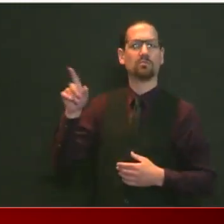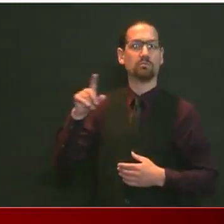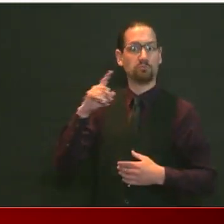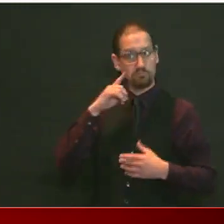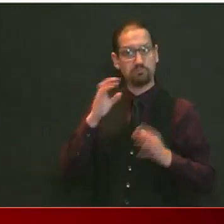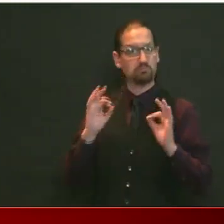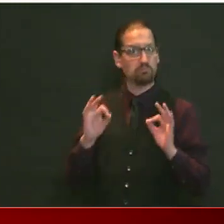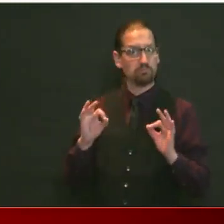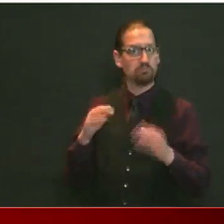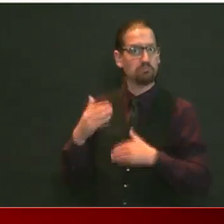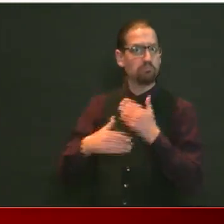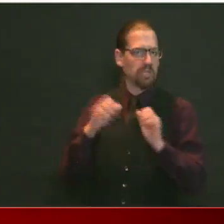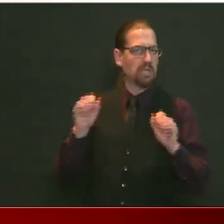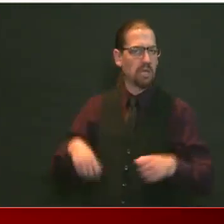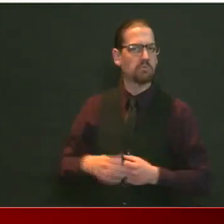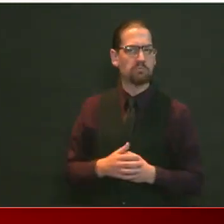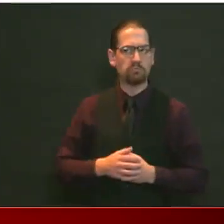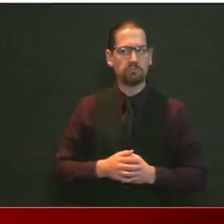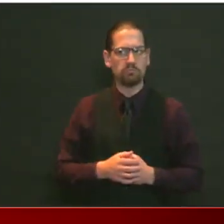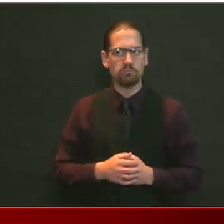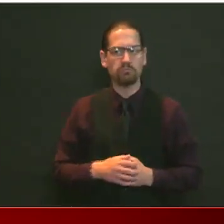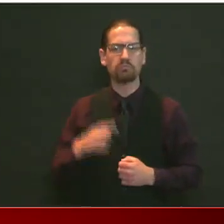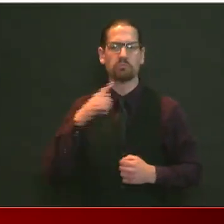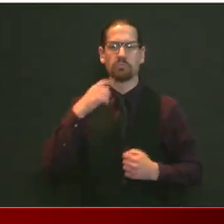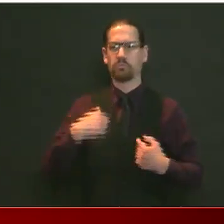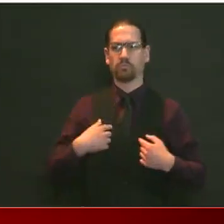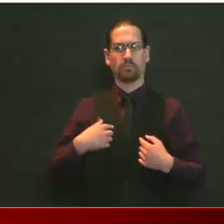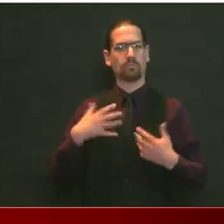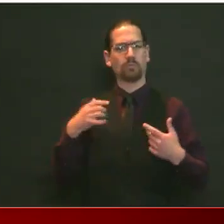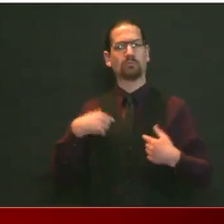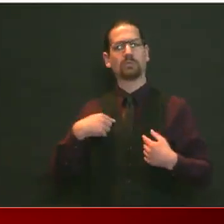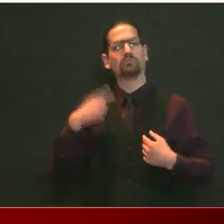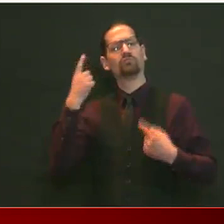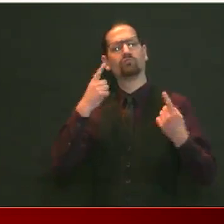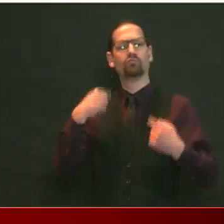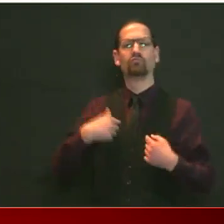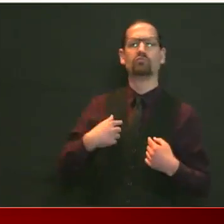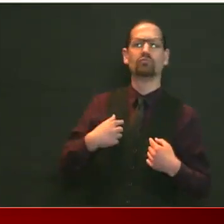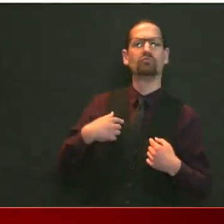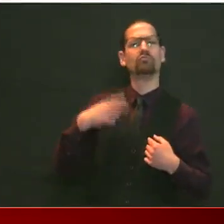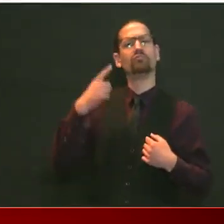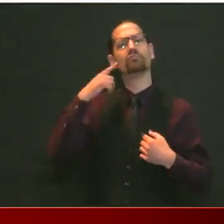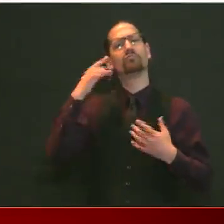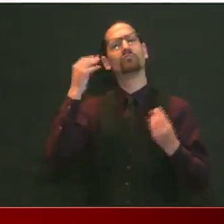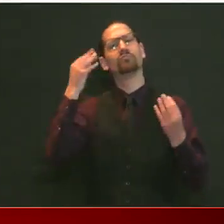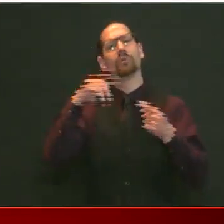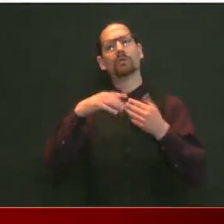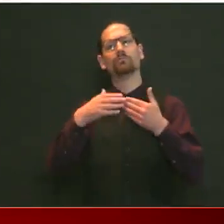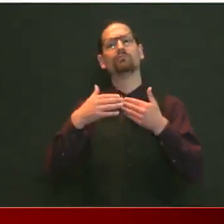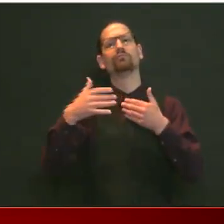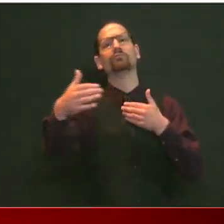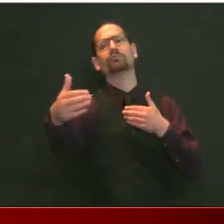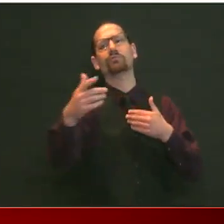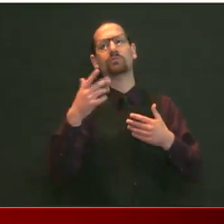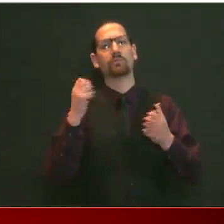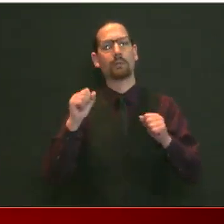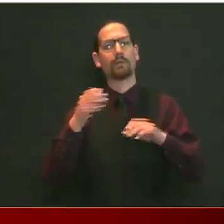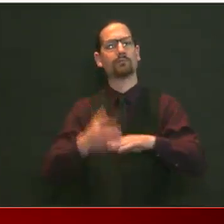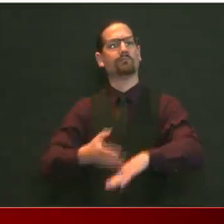TECHNOLOGY, WITH TRADITIONAL, SAME FOR COLLEGE AND I THINK THAT'S A GOOD THING. ACTUALLY. I HOPE -- I'M SPENDING TIME THINKING ABOUT WHERE DO WE GO